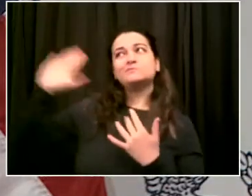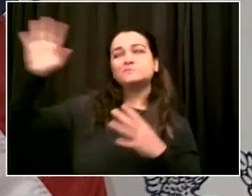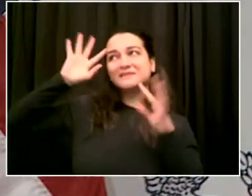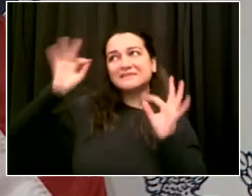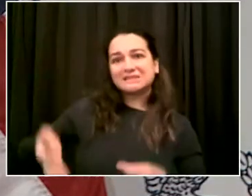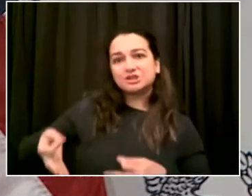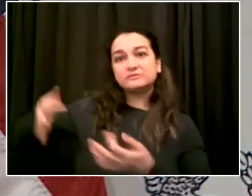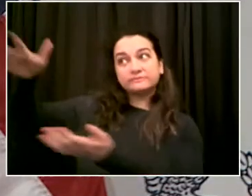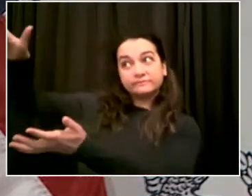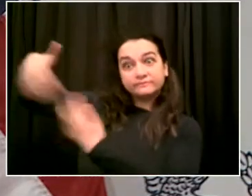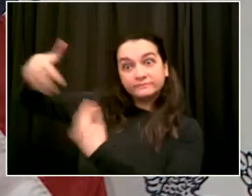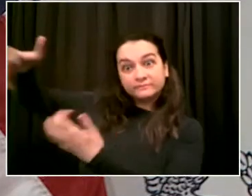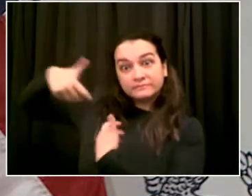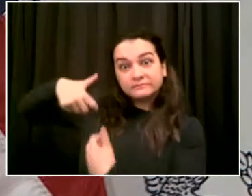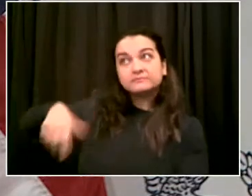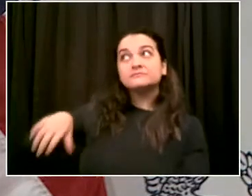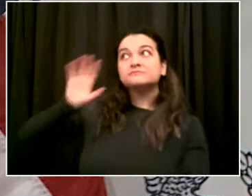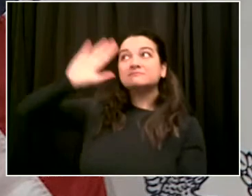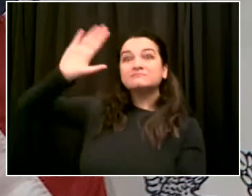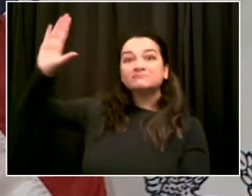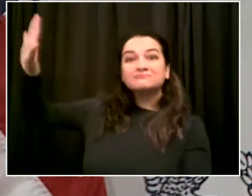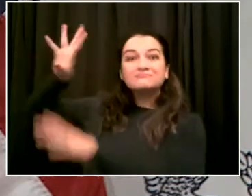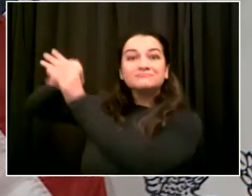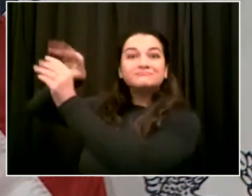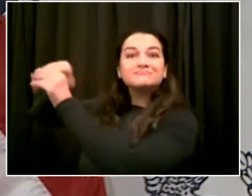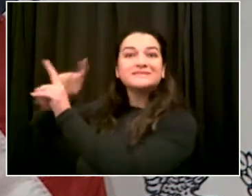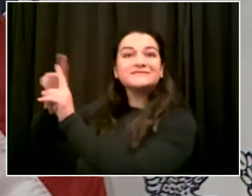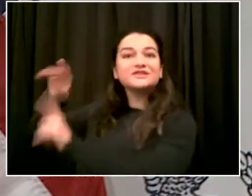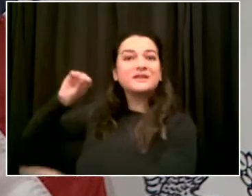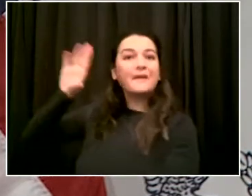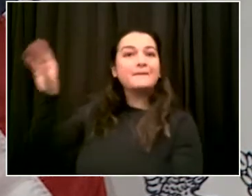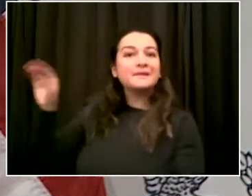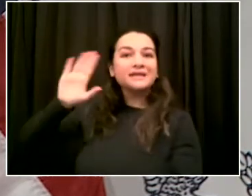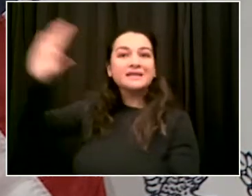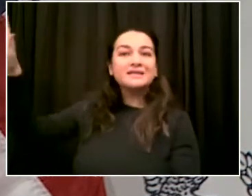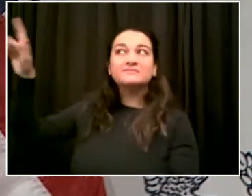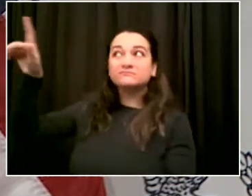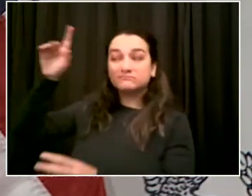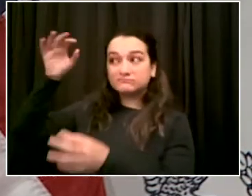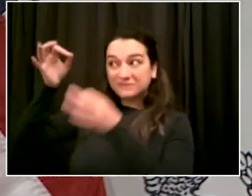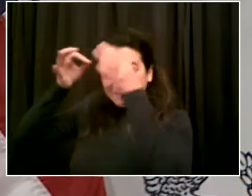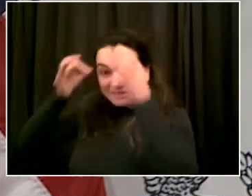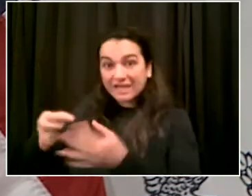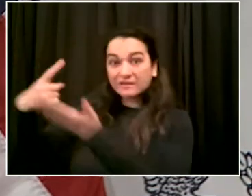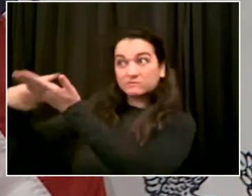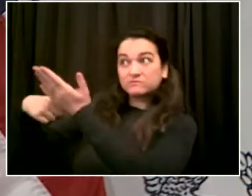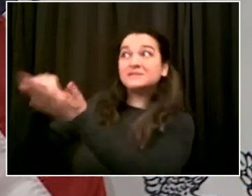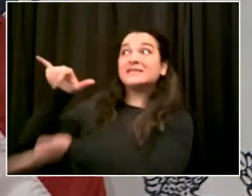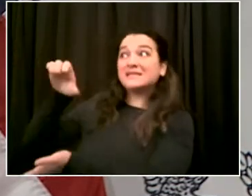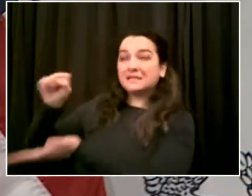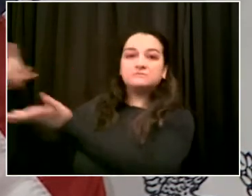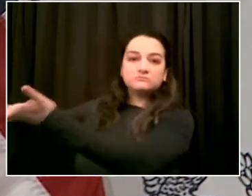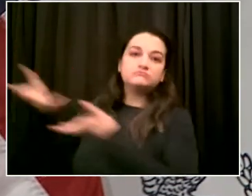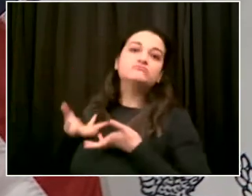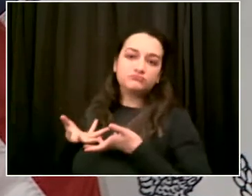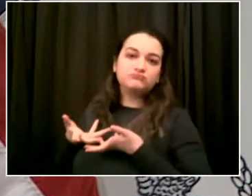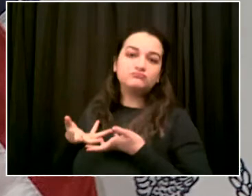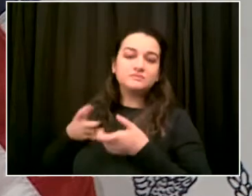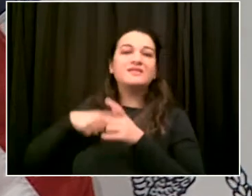GOVERNMENT, UP TO THE STATE, TO THE MANUFACTURERS TO DO EVERYTHING THEY CAN. WE ARE PROVING